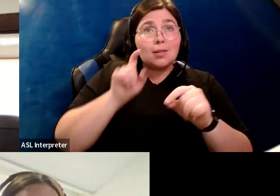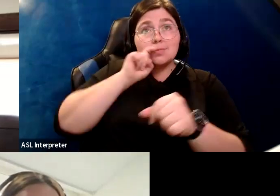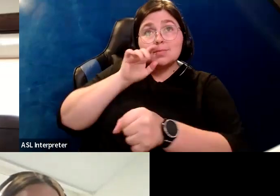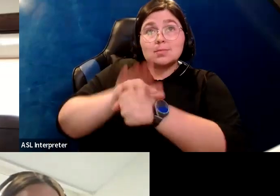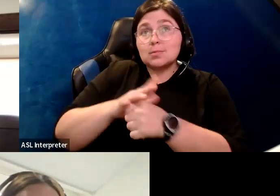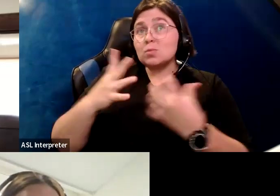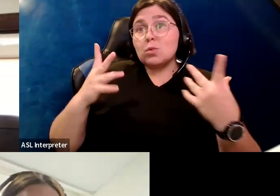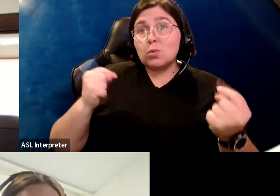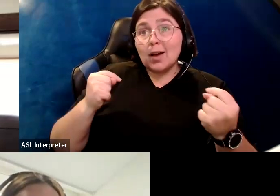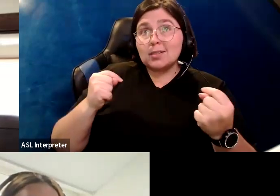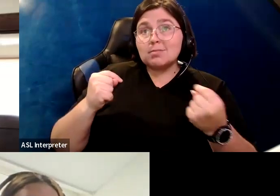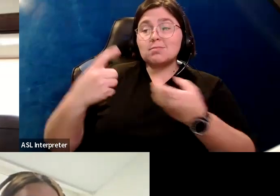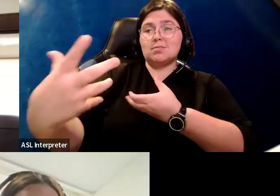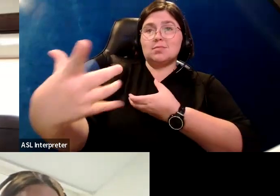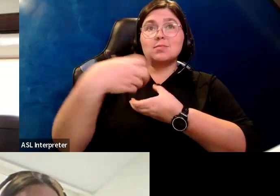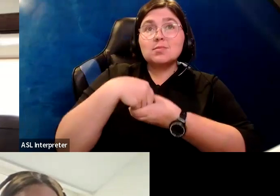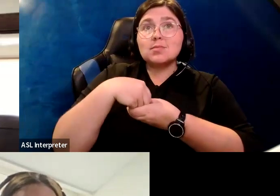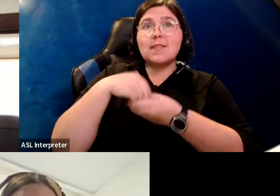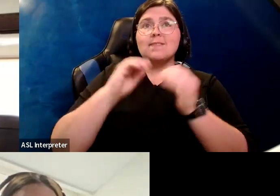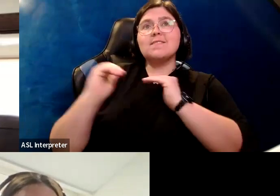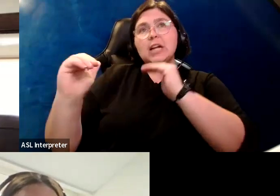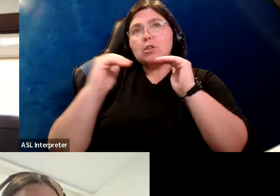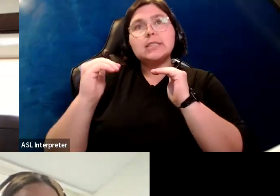to inclusivity and fairness.